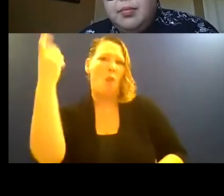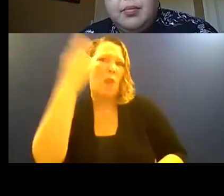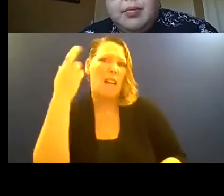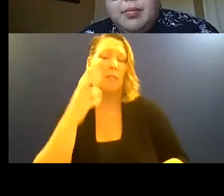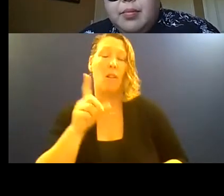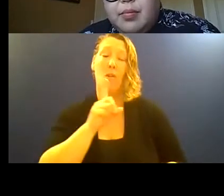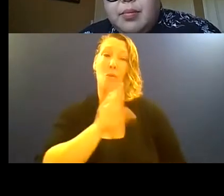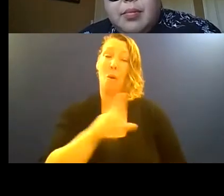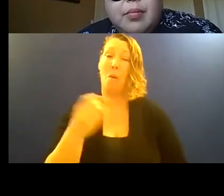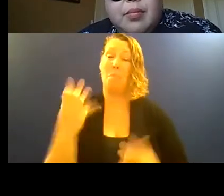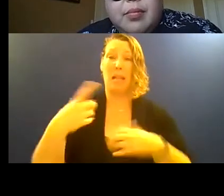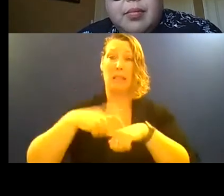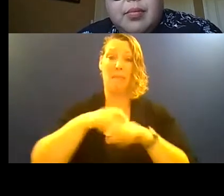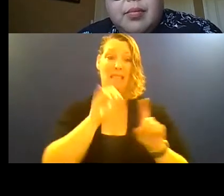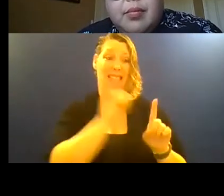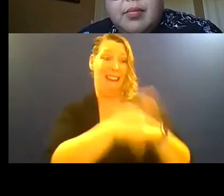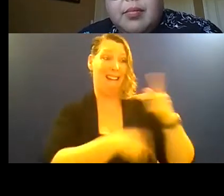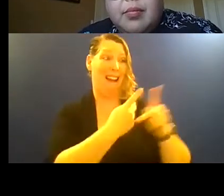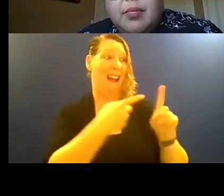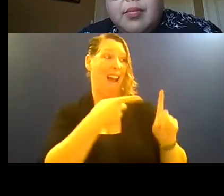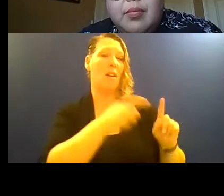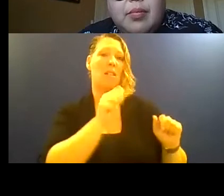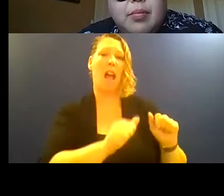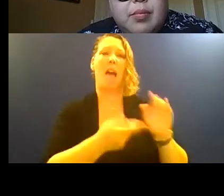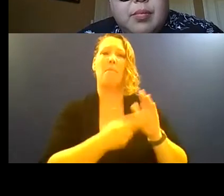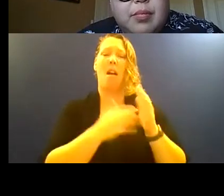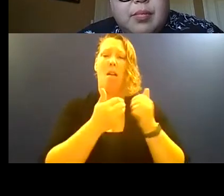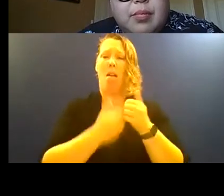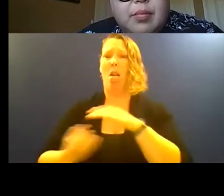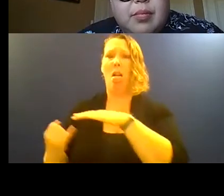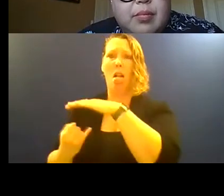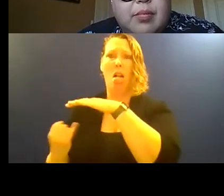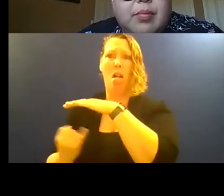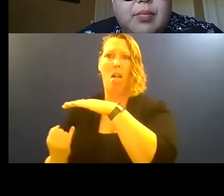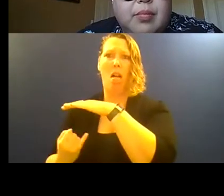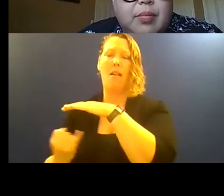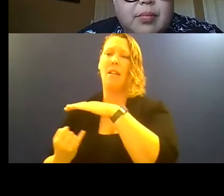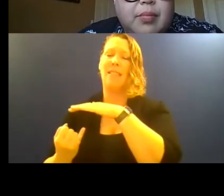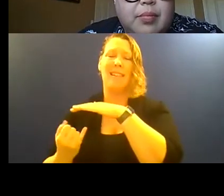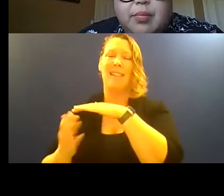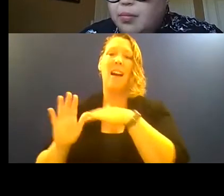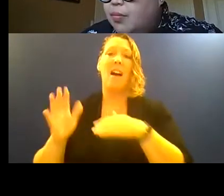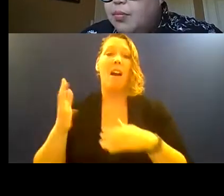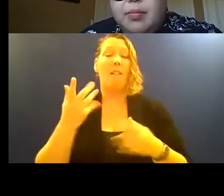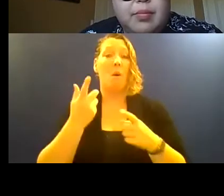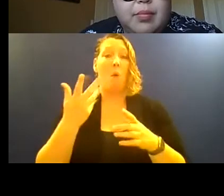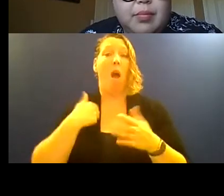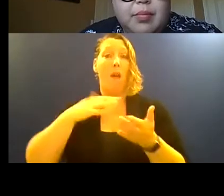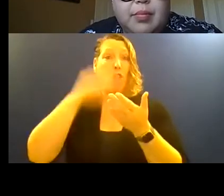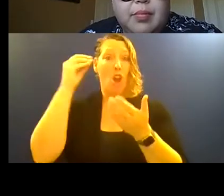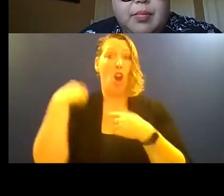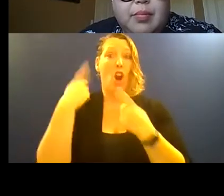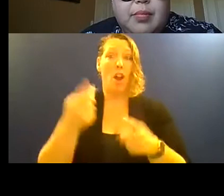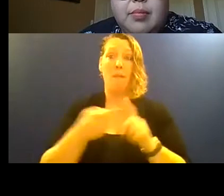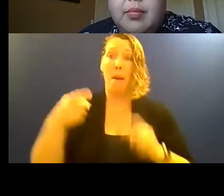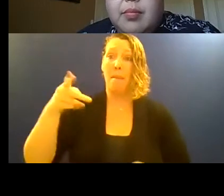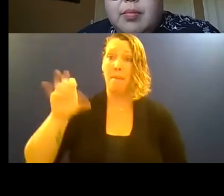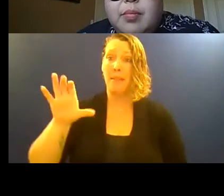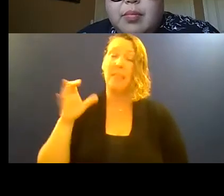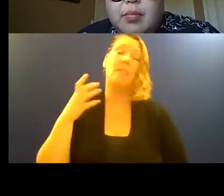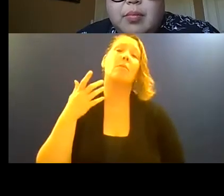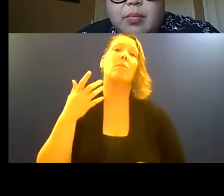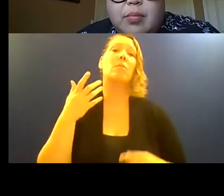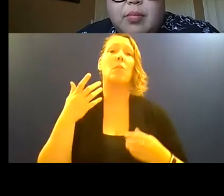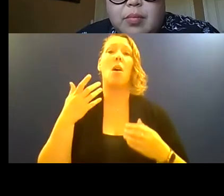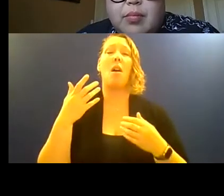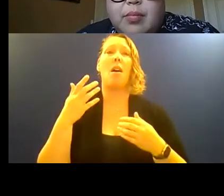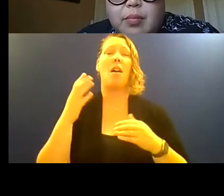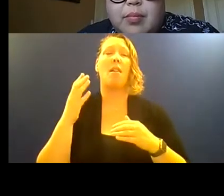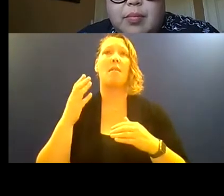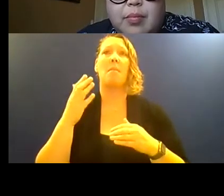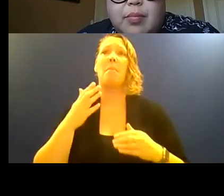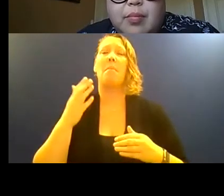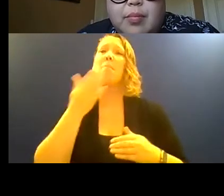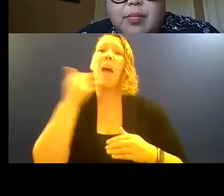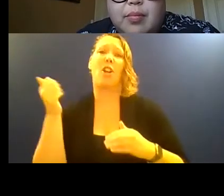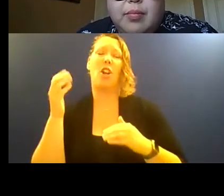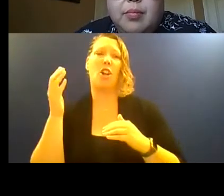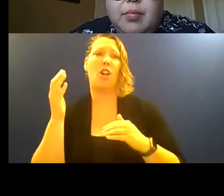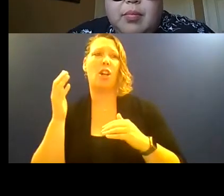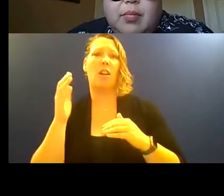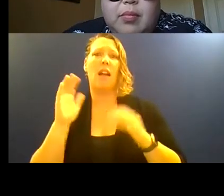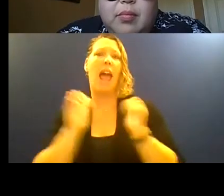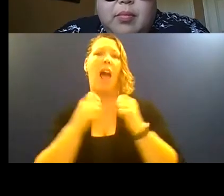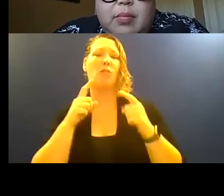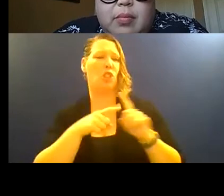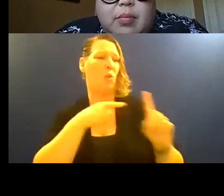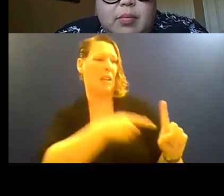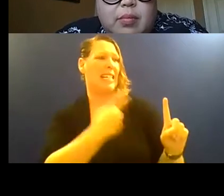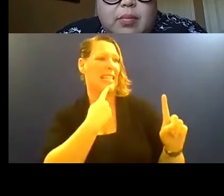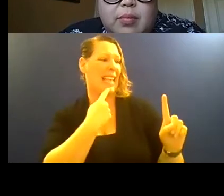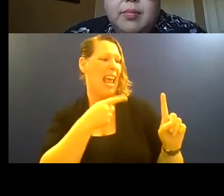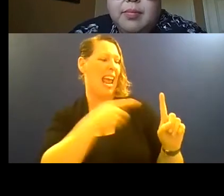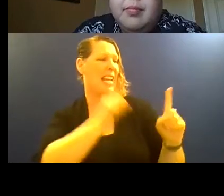And I think, often times that kind of culture can drive us into isolation. And if I've learned anything from all the folks of color that I've gotten to work with is, rather than leaning into what white culture, or what white dominant culture says is an acceptable